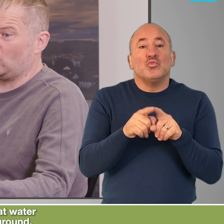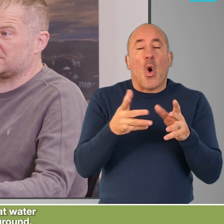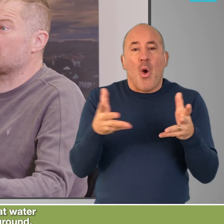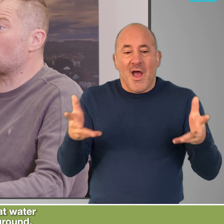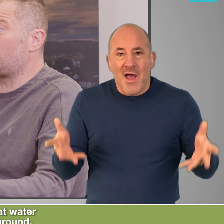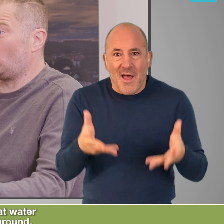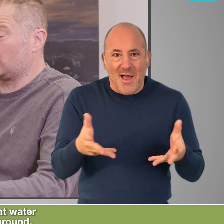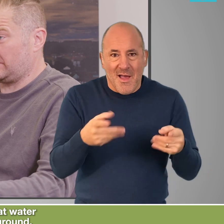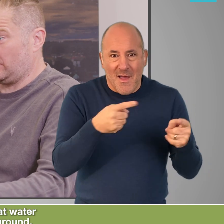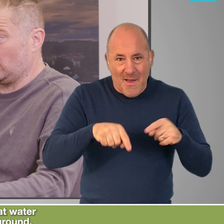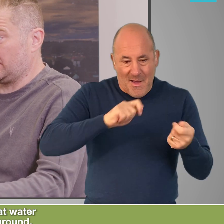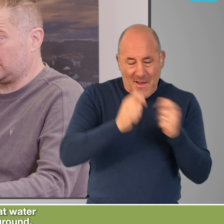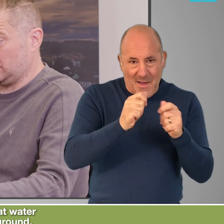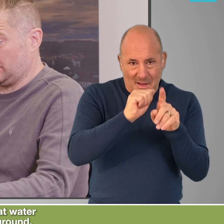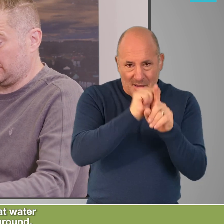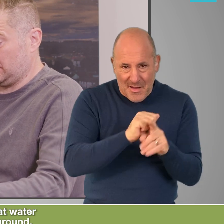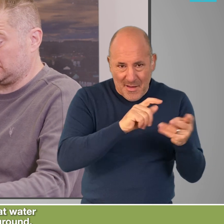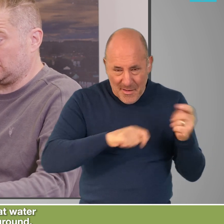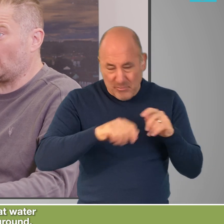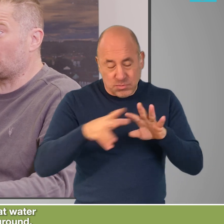which absorb that water that fall on the ground,